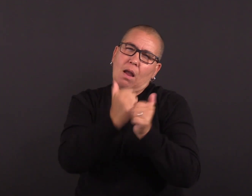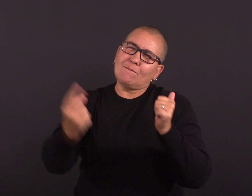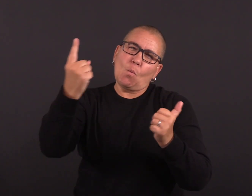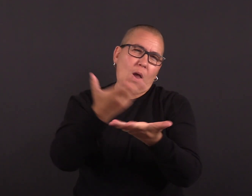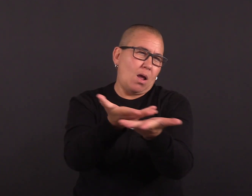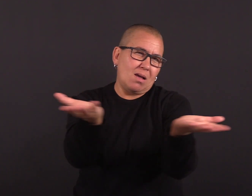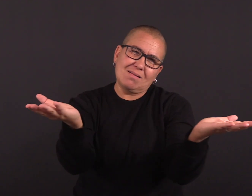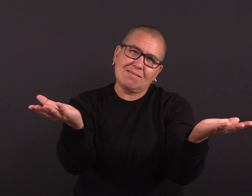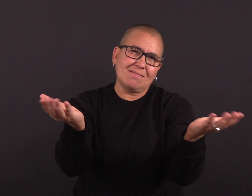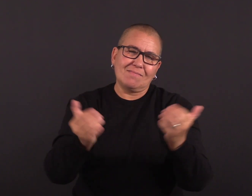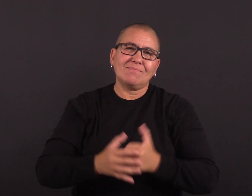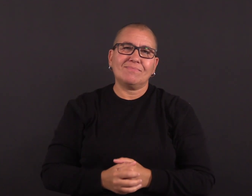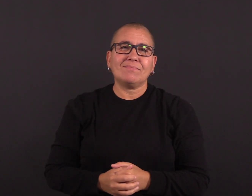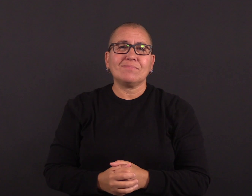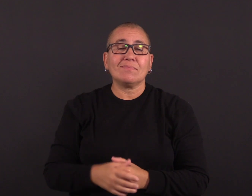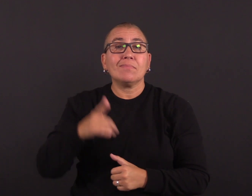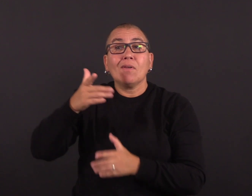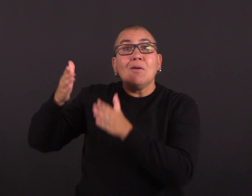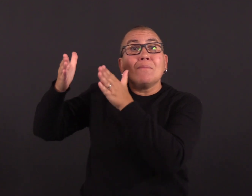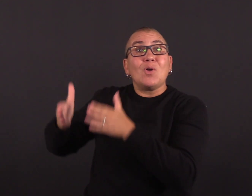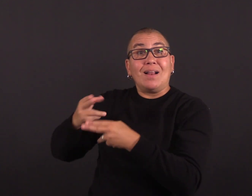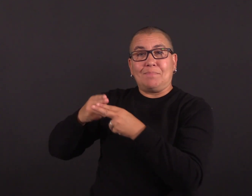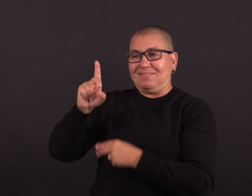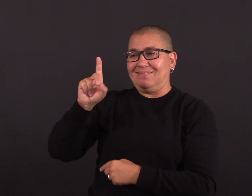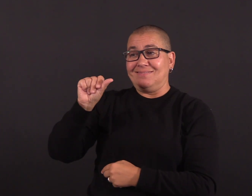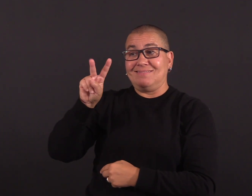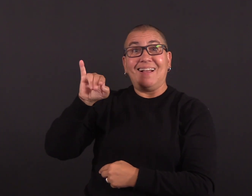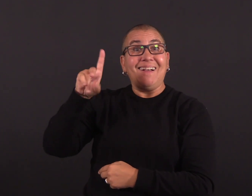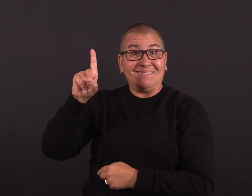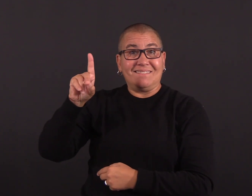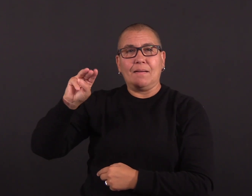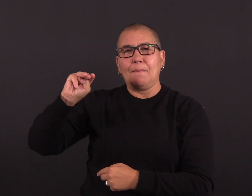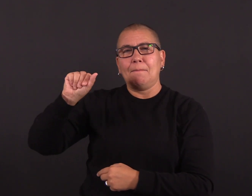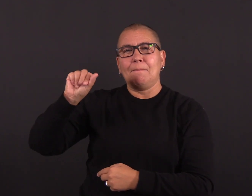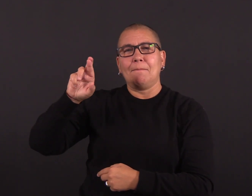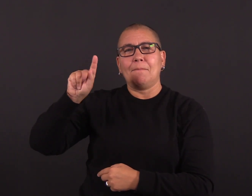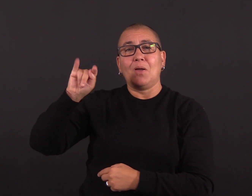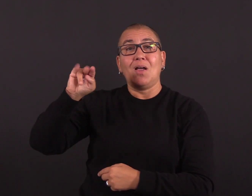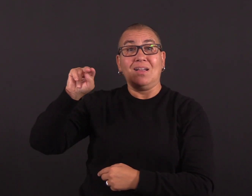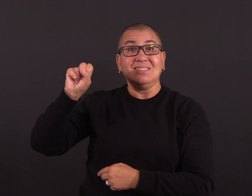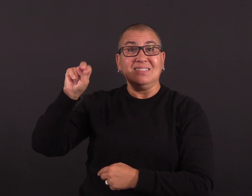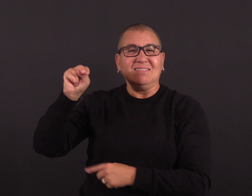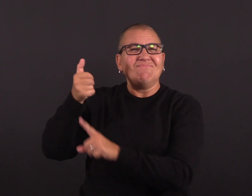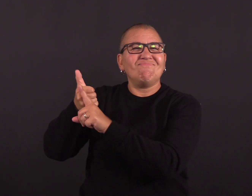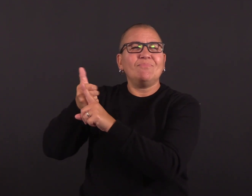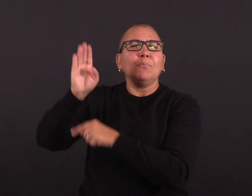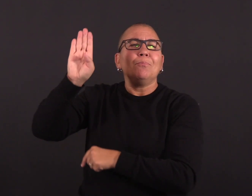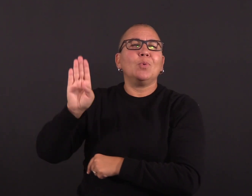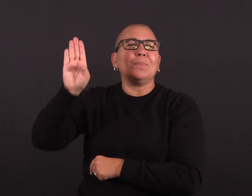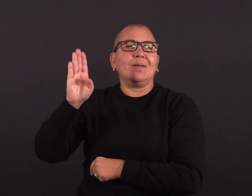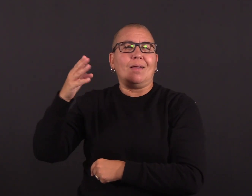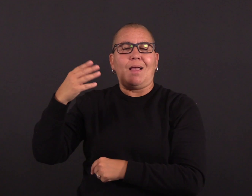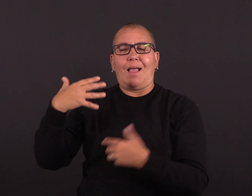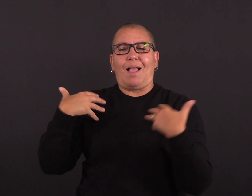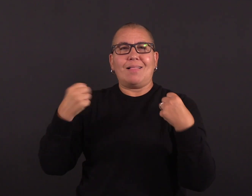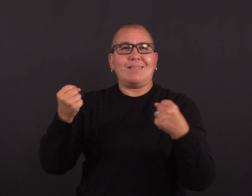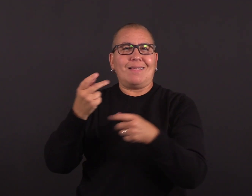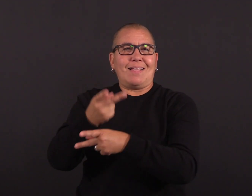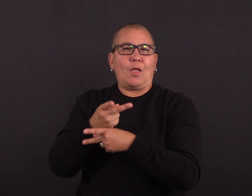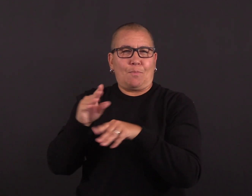David Martinson, a spokesperson for the Bloomington-based health care provider.